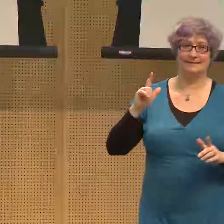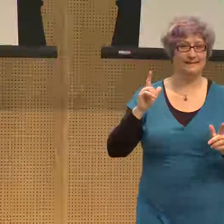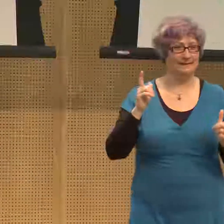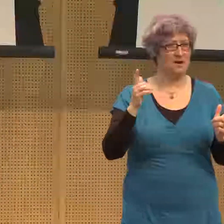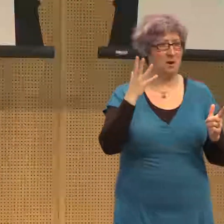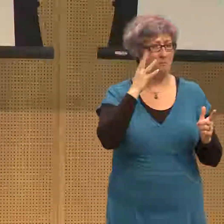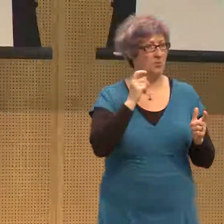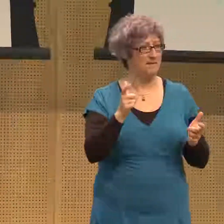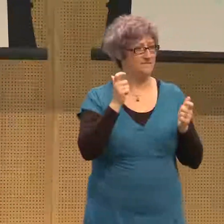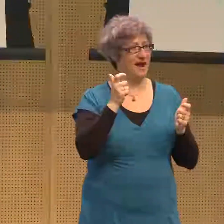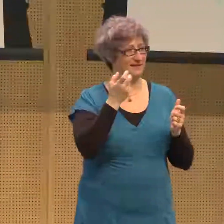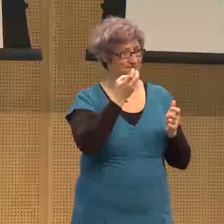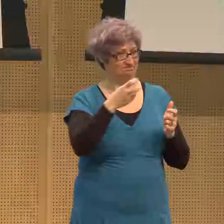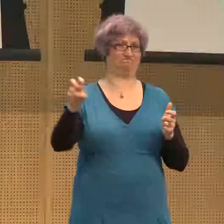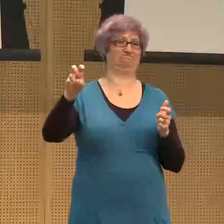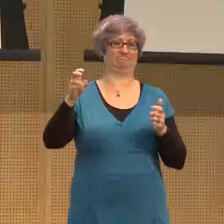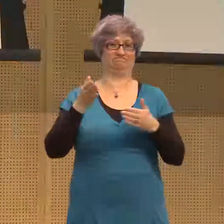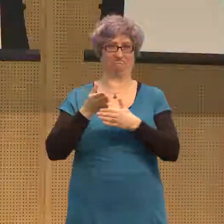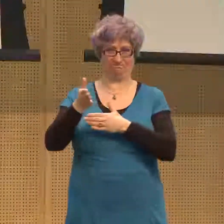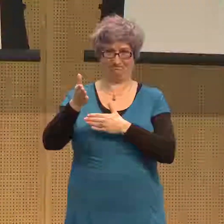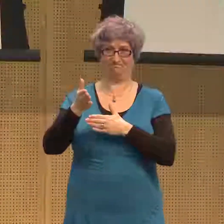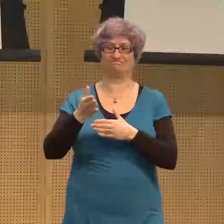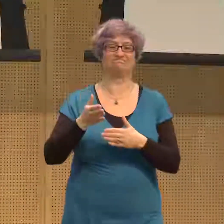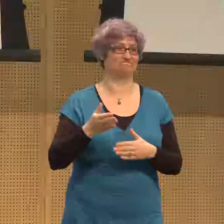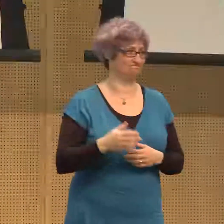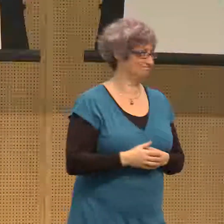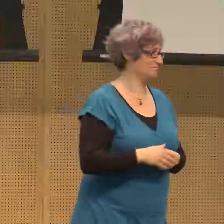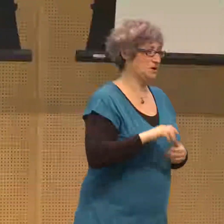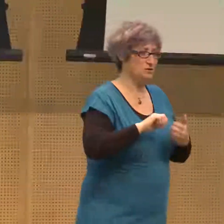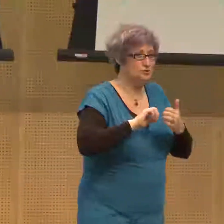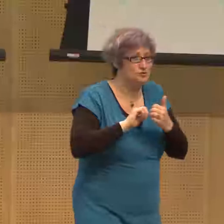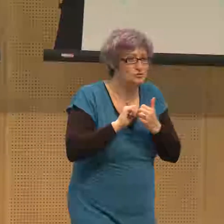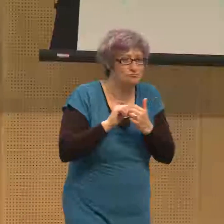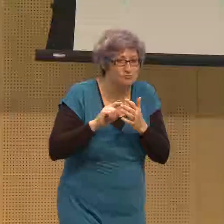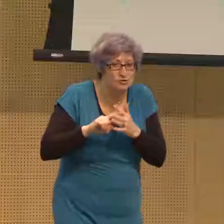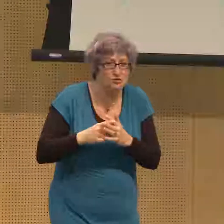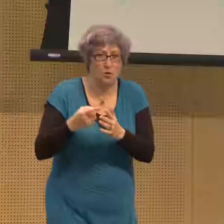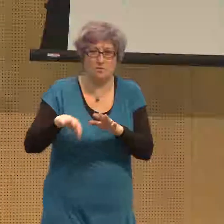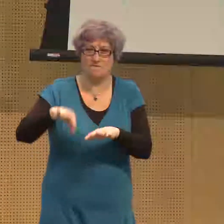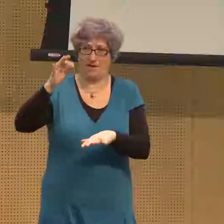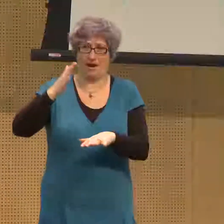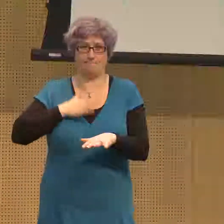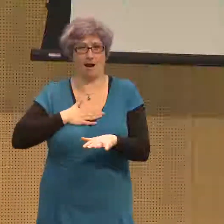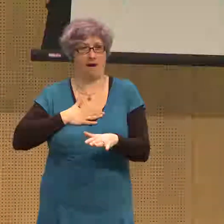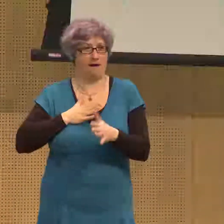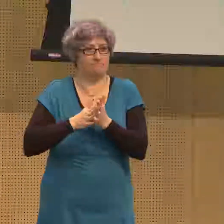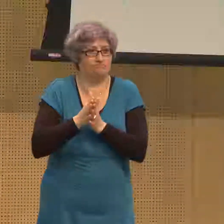I arrived at MIT, and as I mentioned, changed my majors pretty quickly,